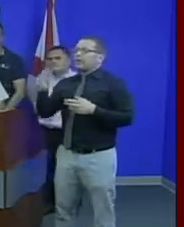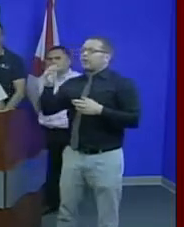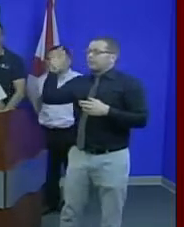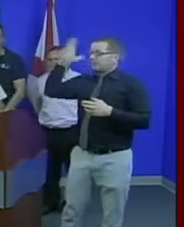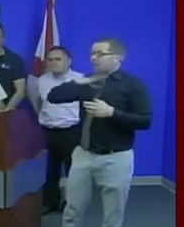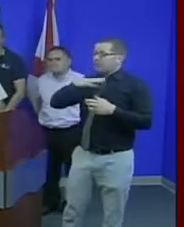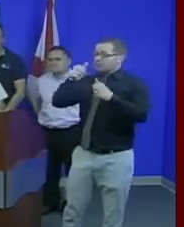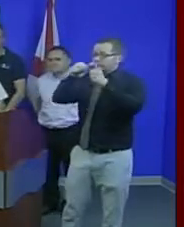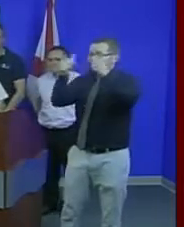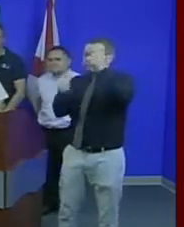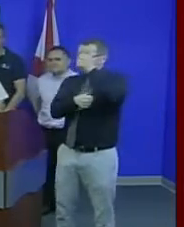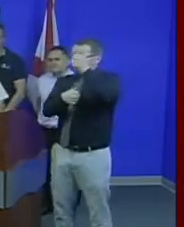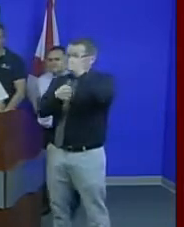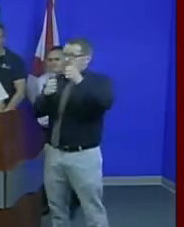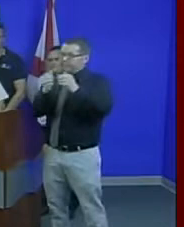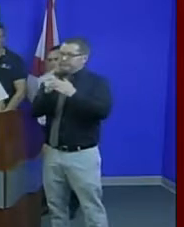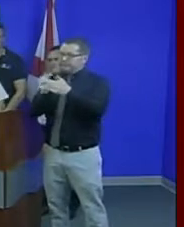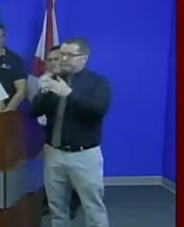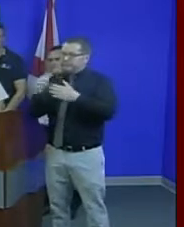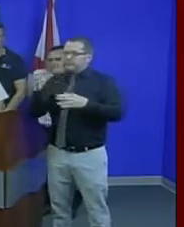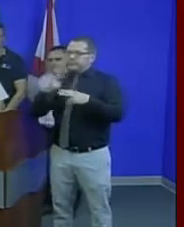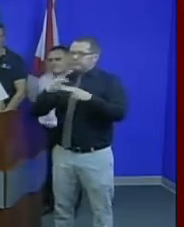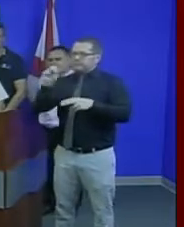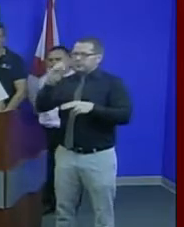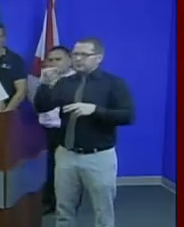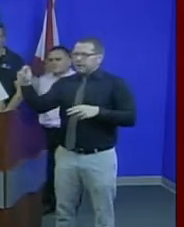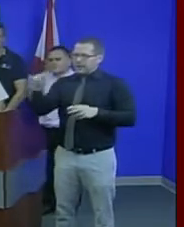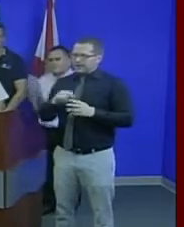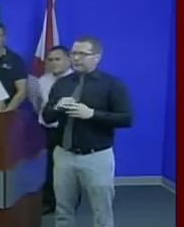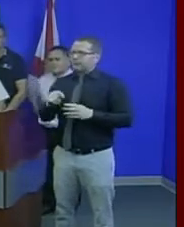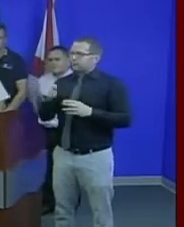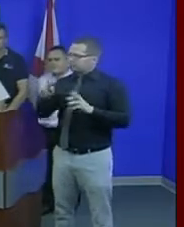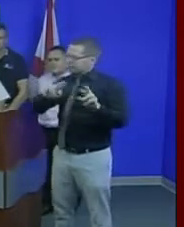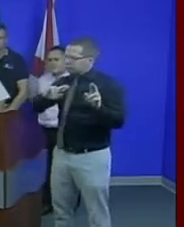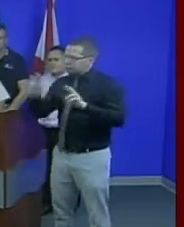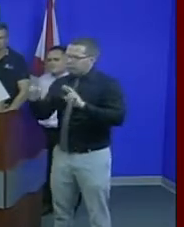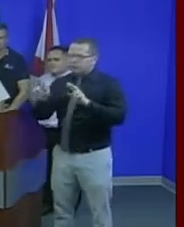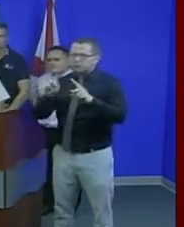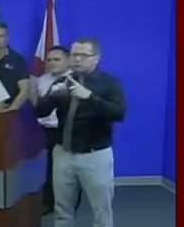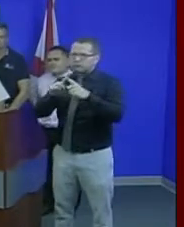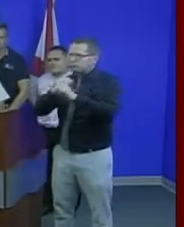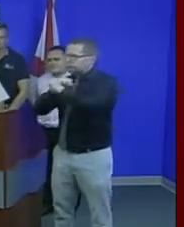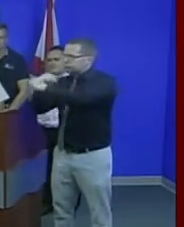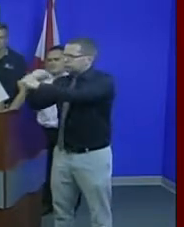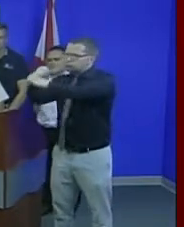AS THE FIRE CHIEF, I CAN ASSURE YOU THE MEN AND WOMEN OF THE BROWARD SHERIFF'S OFFICE STAND READY TO PROTECT THE LIVES AND